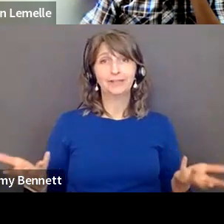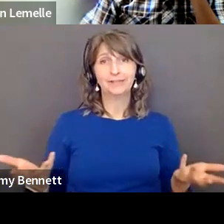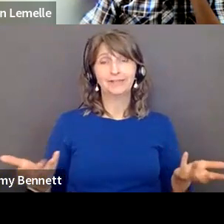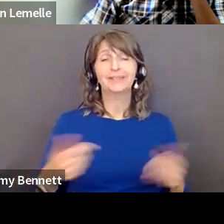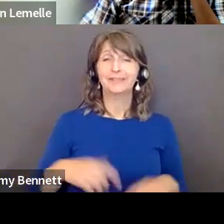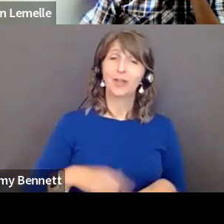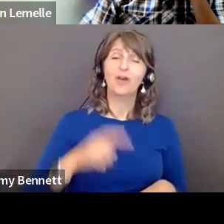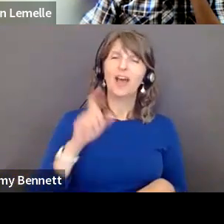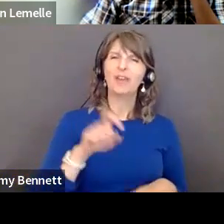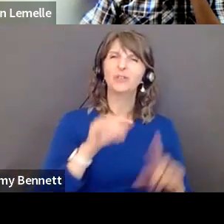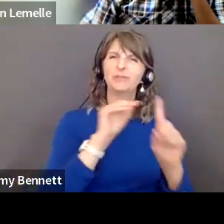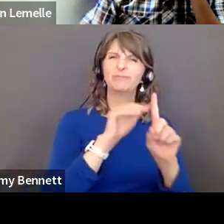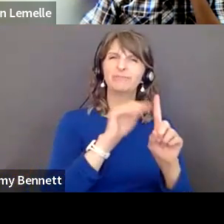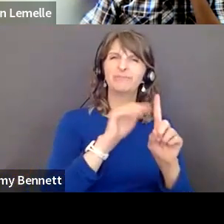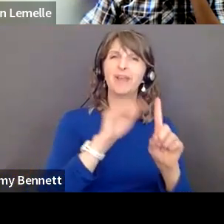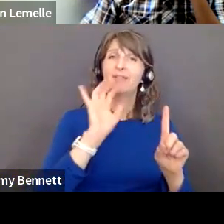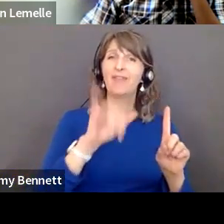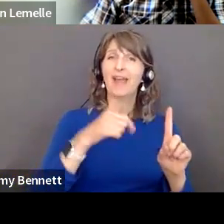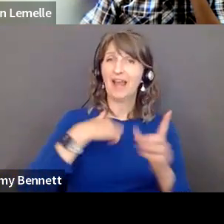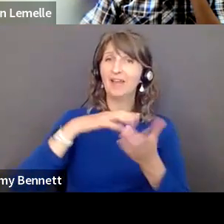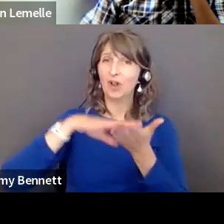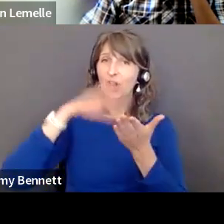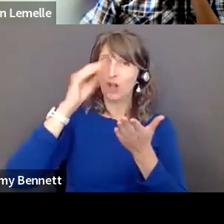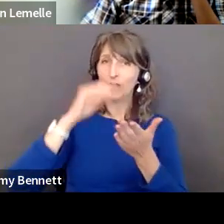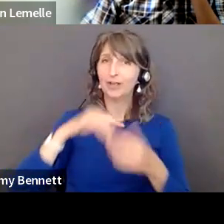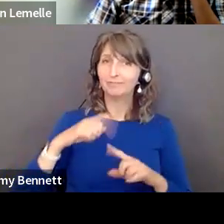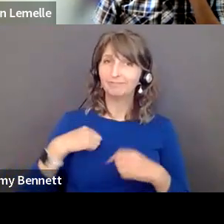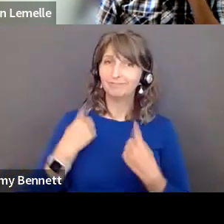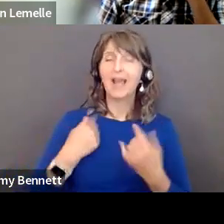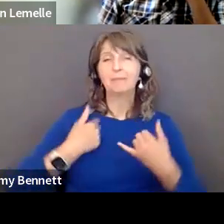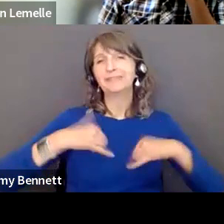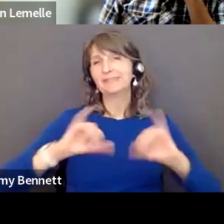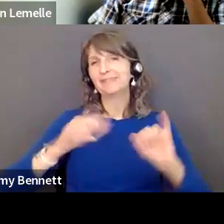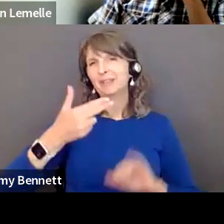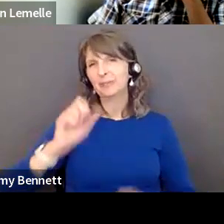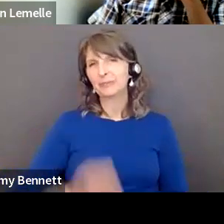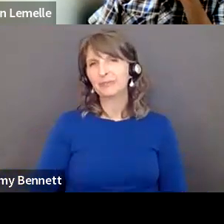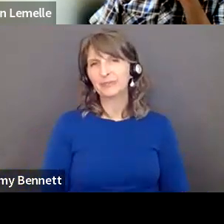And still in my high school years.